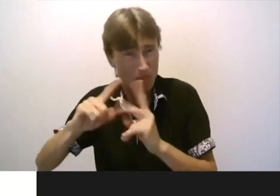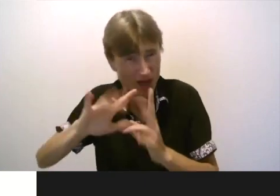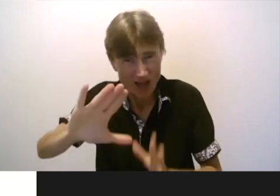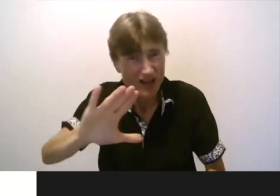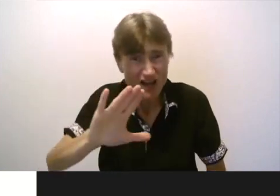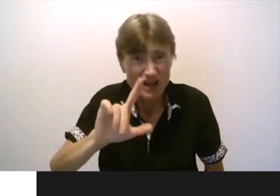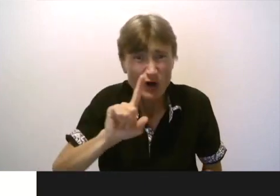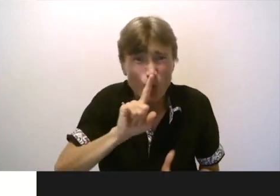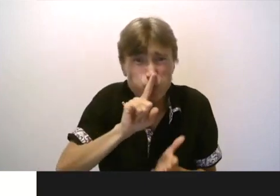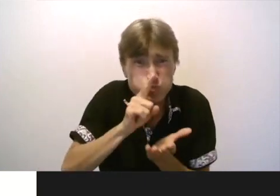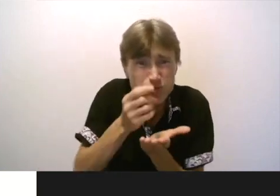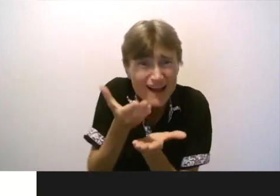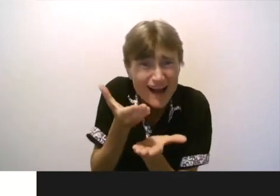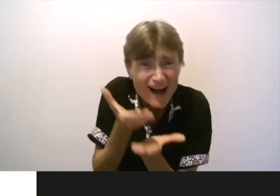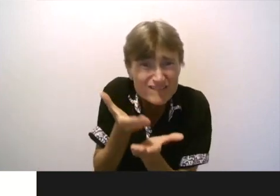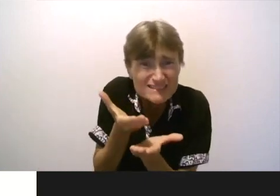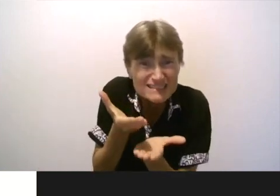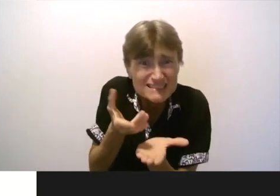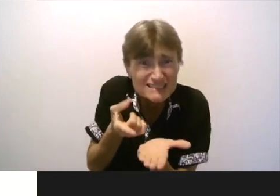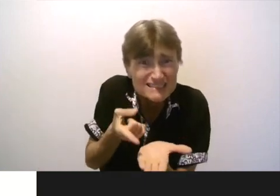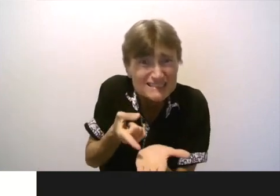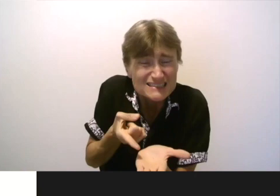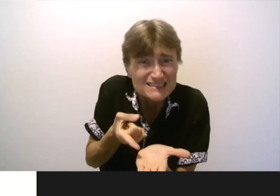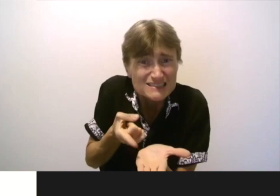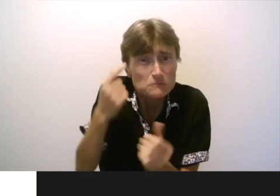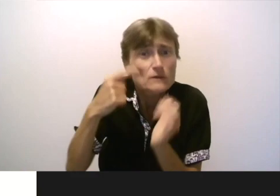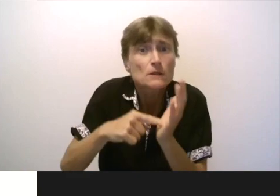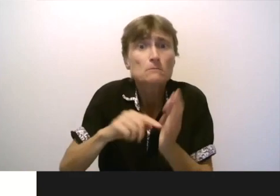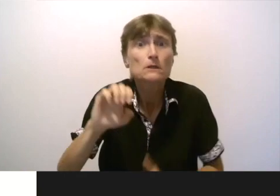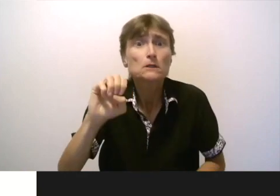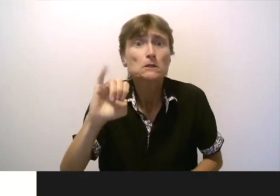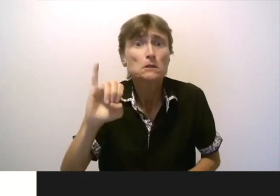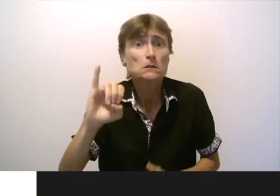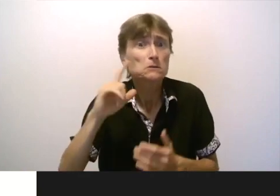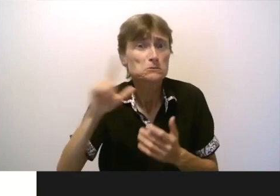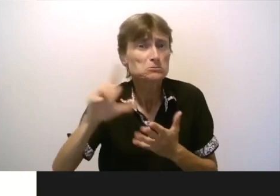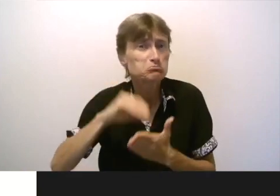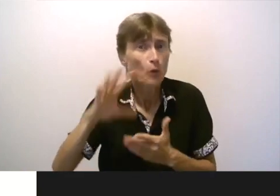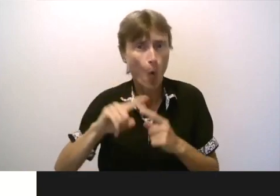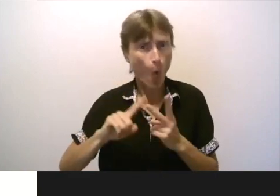financial excuse is i.e too expensive or is it embedded in the ministry of finance not wanting to